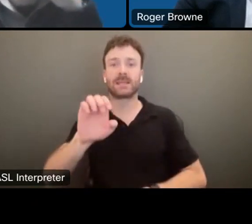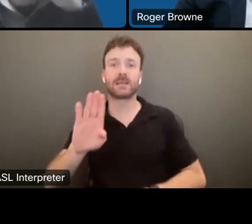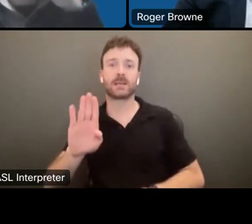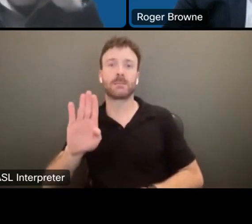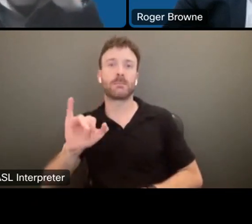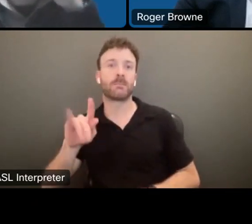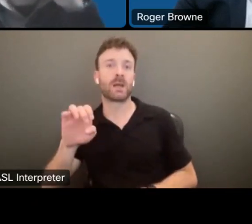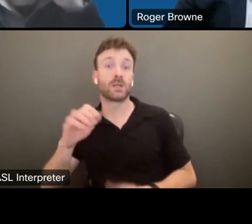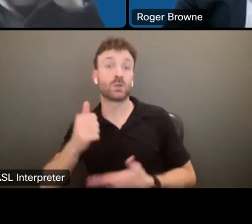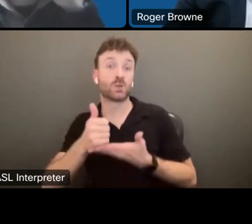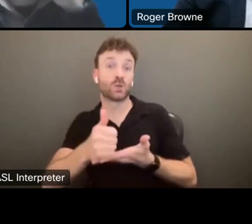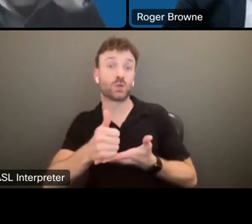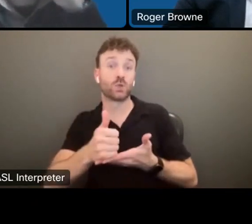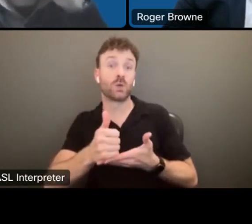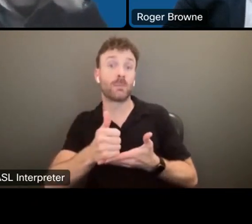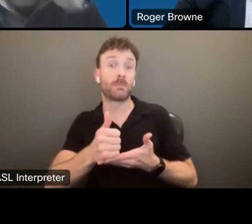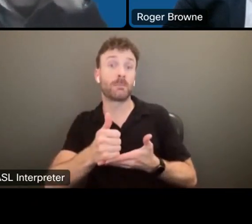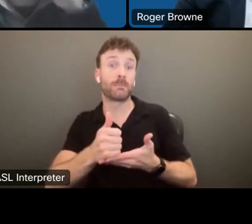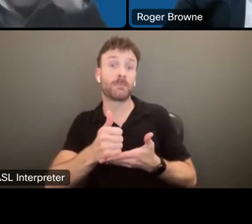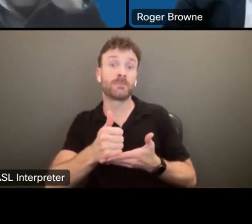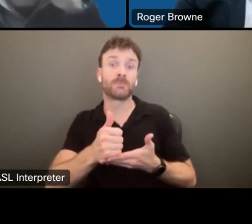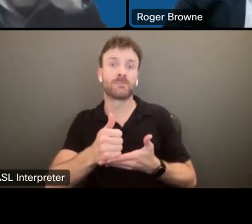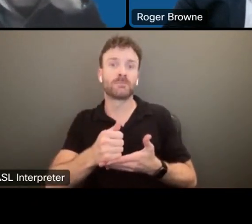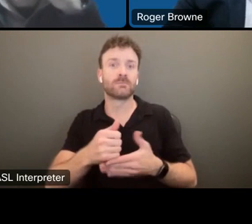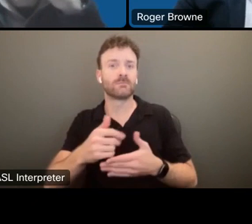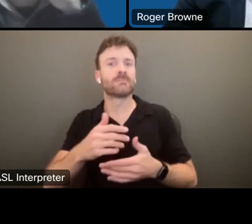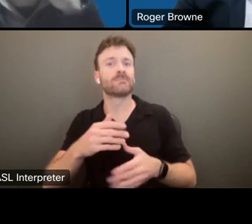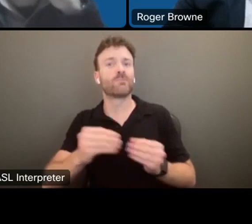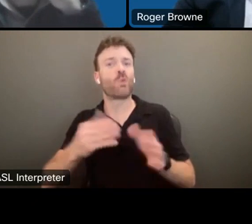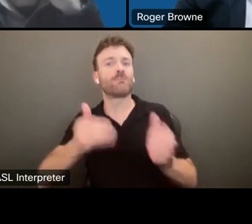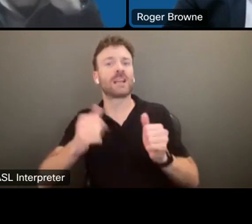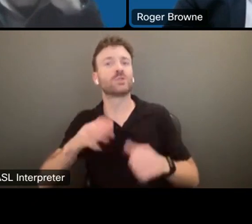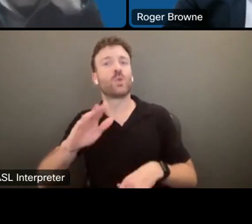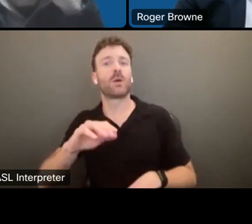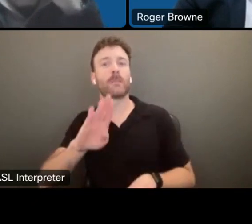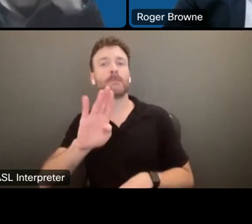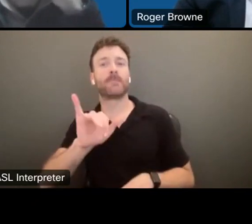bylaw officer so they're not stuck in traffic and they're getting that live experience of